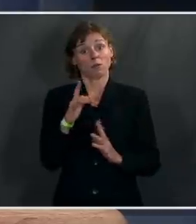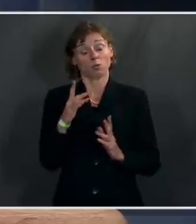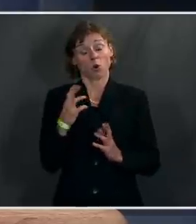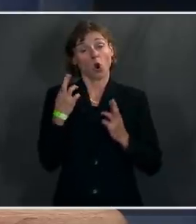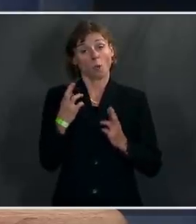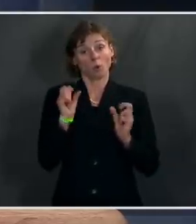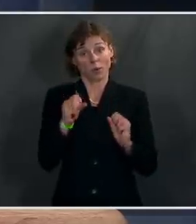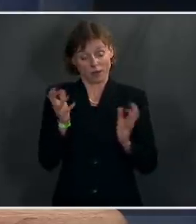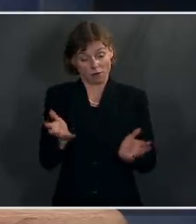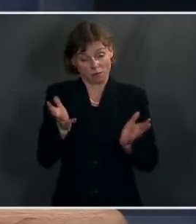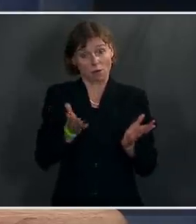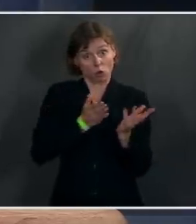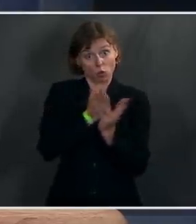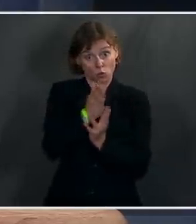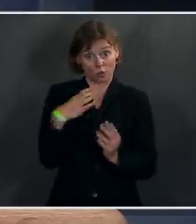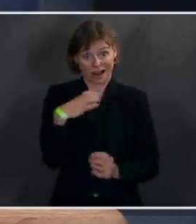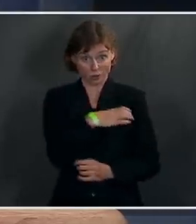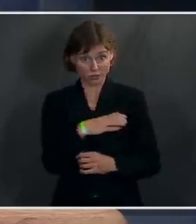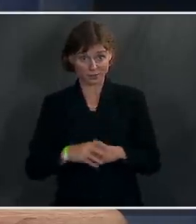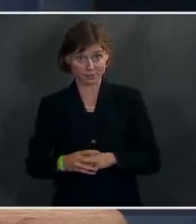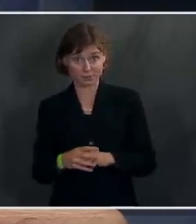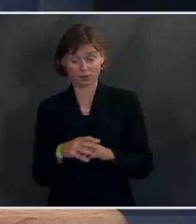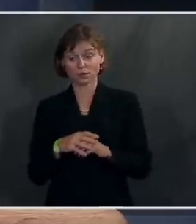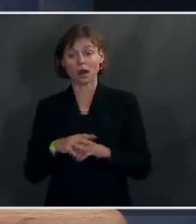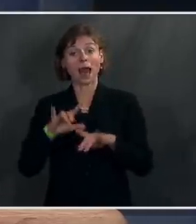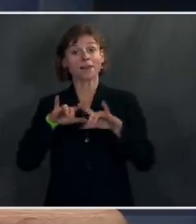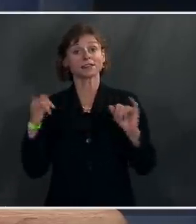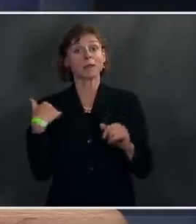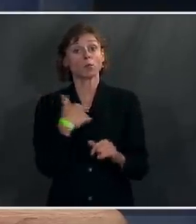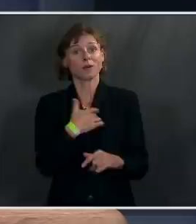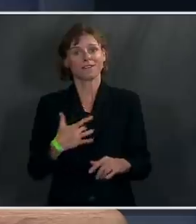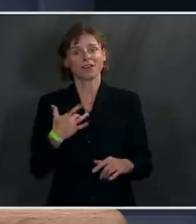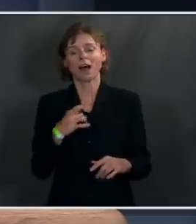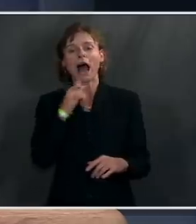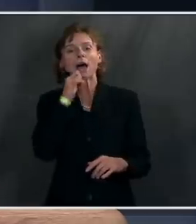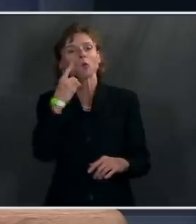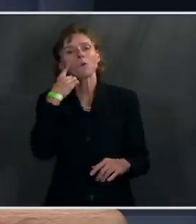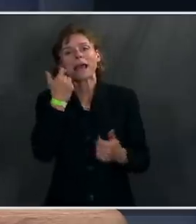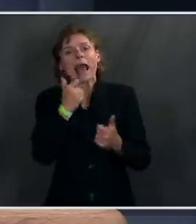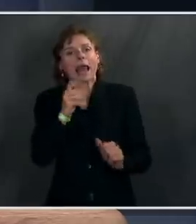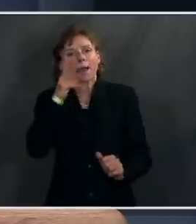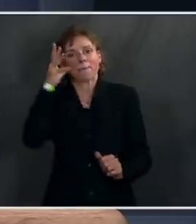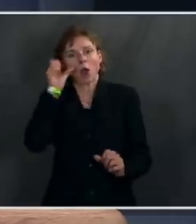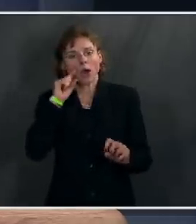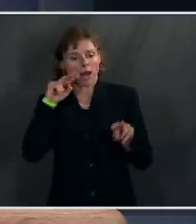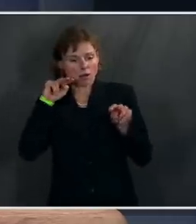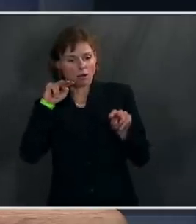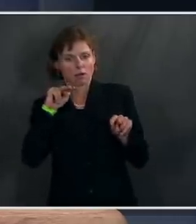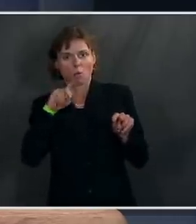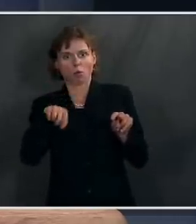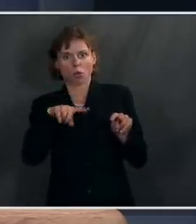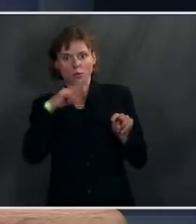But we also feel, I don't think any parent can look at what's happened to those kids over the last couple of years